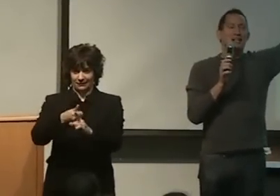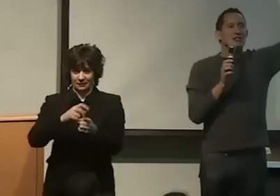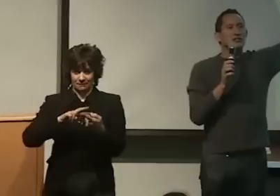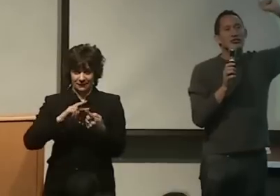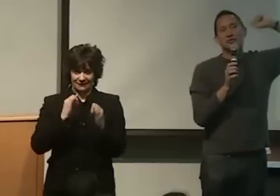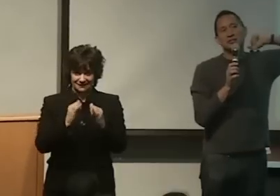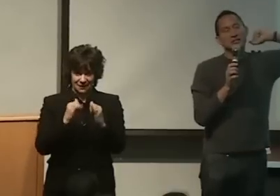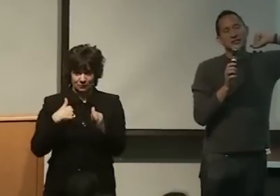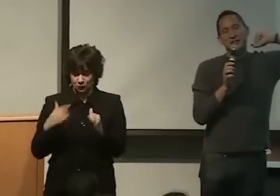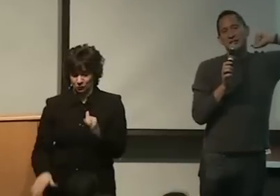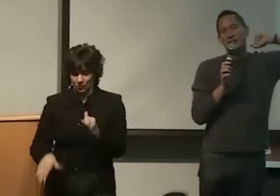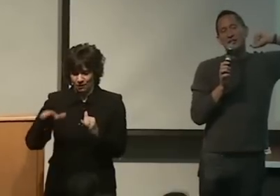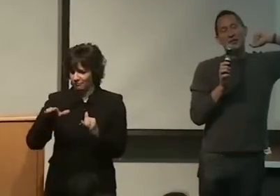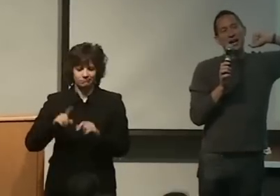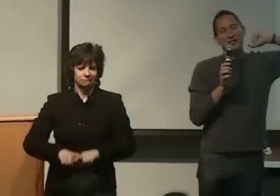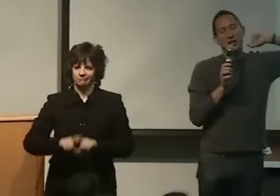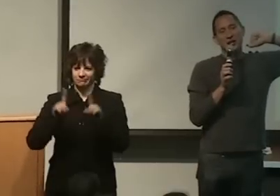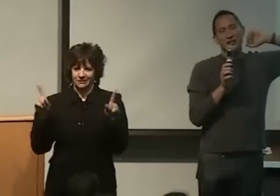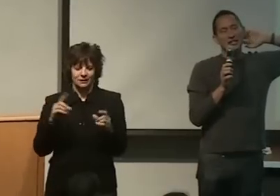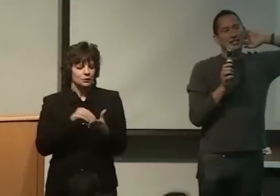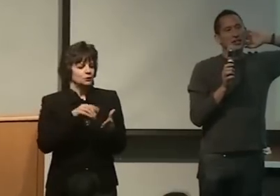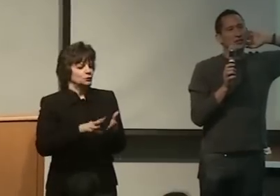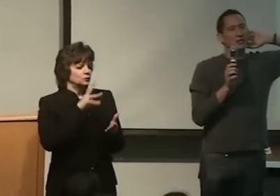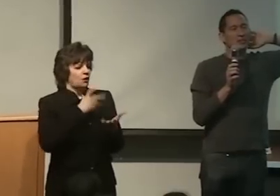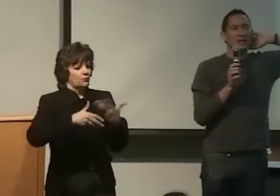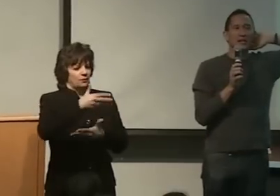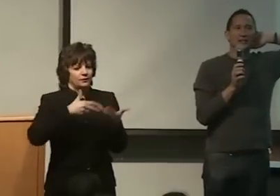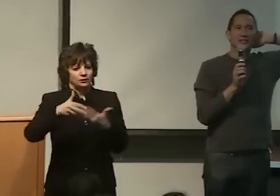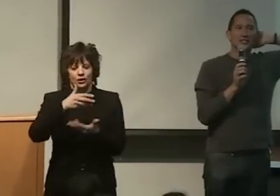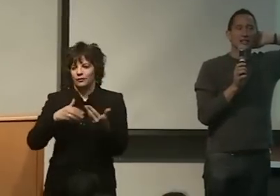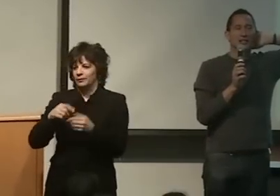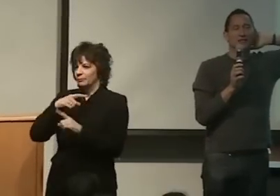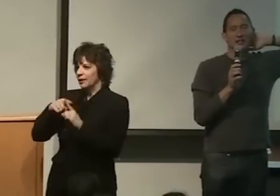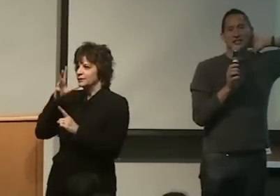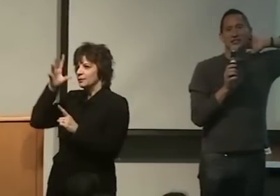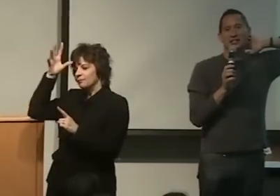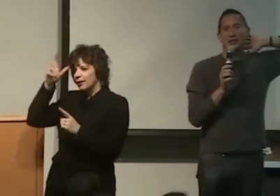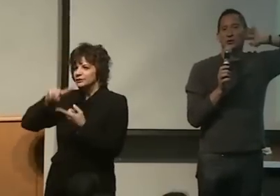Students now talk to each other and their parents and their friends in a whole different way.